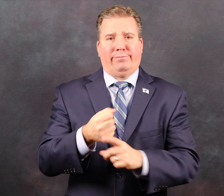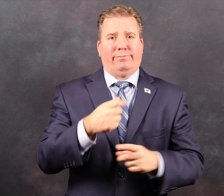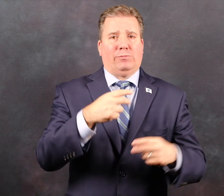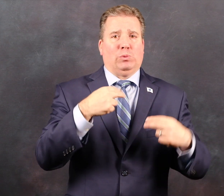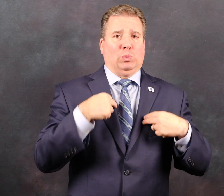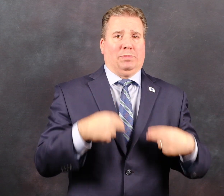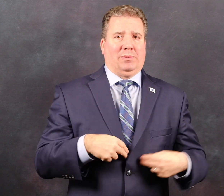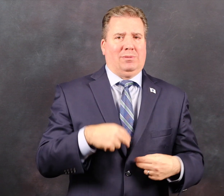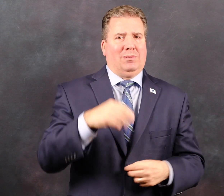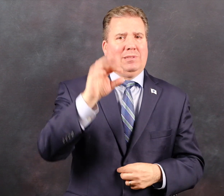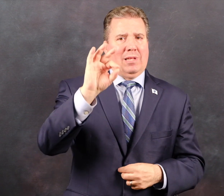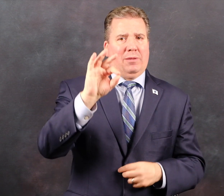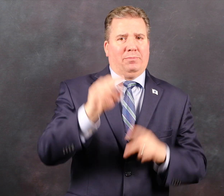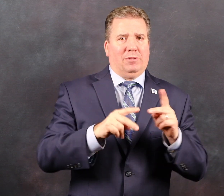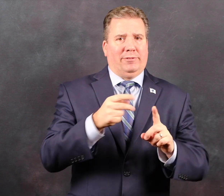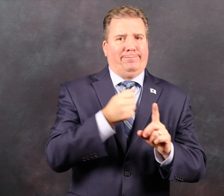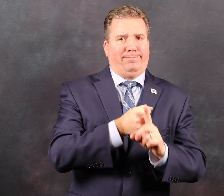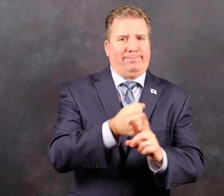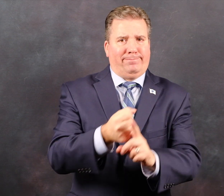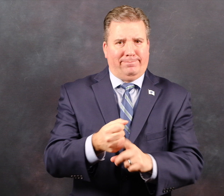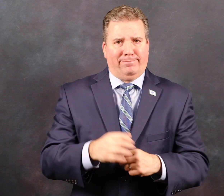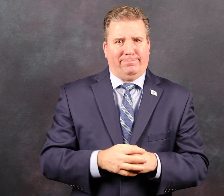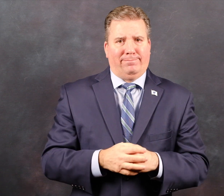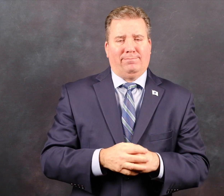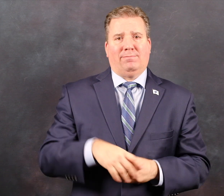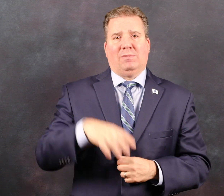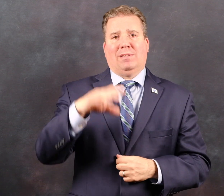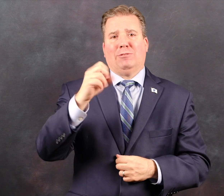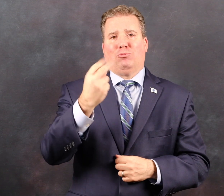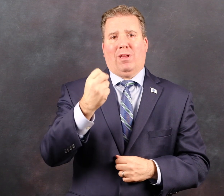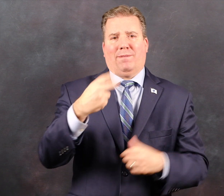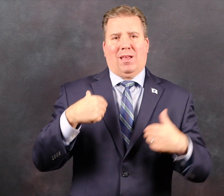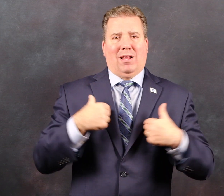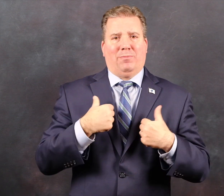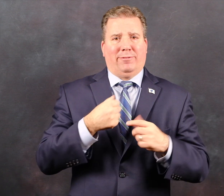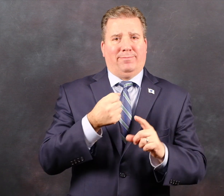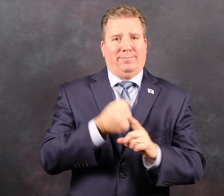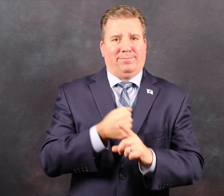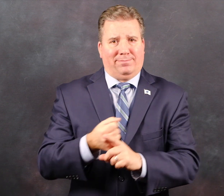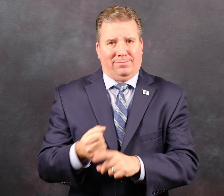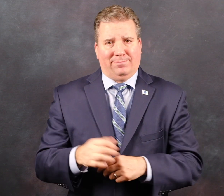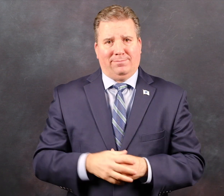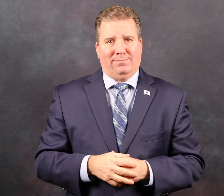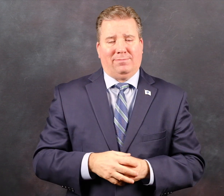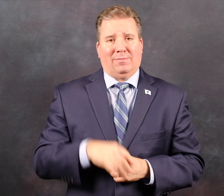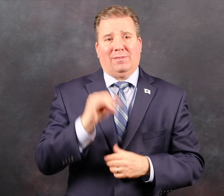Sadly, 9 humans were infected in total, along with 12 animals.